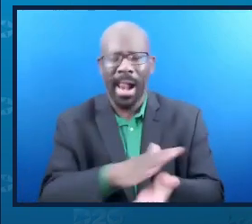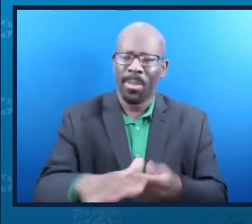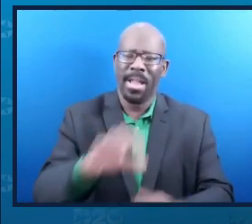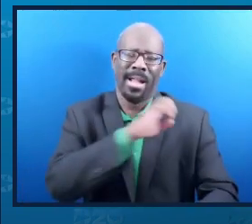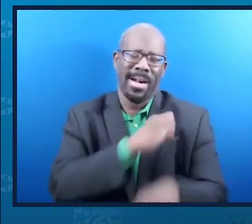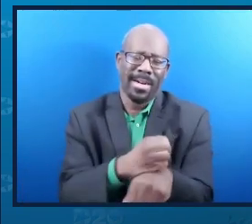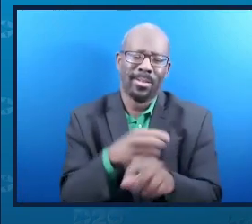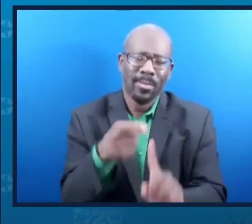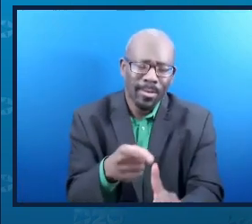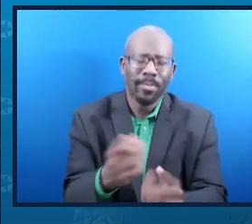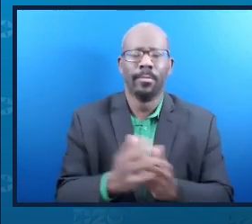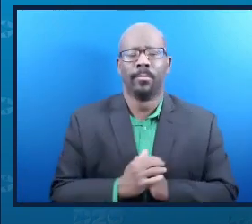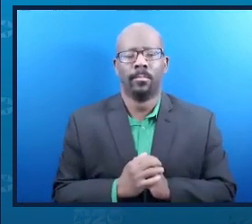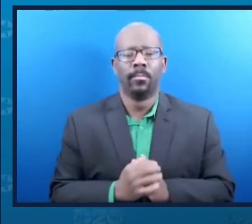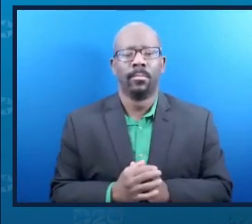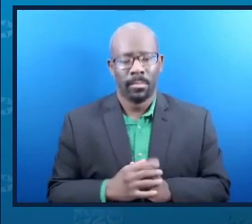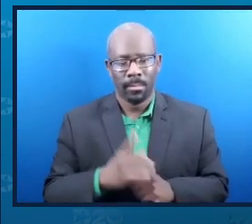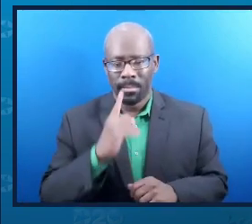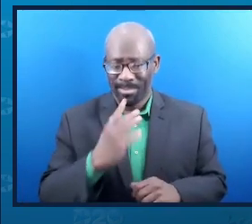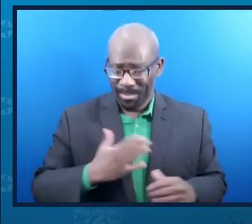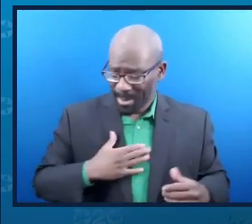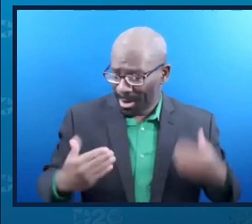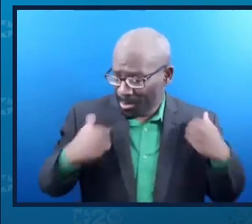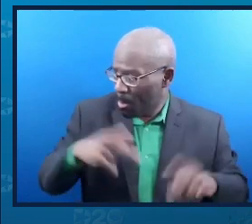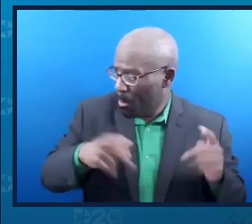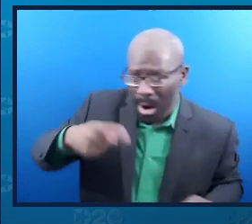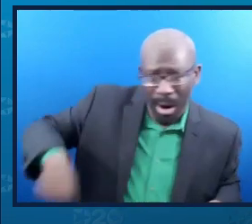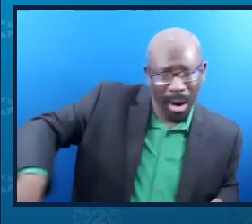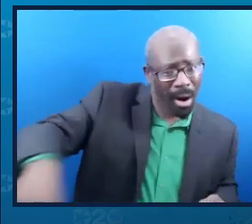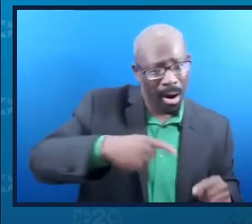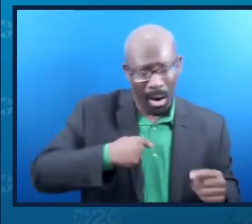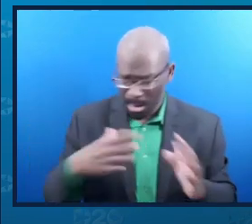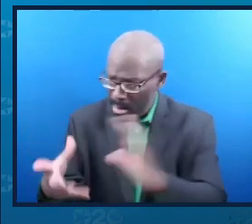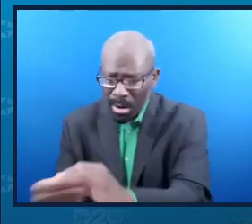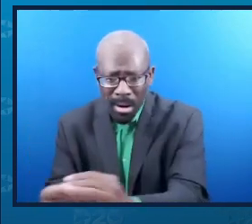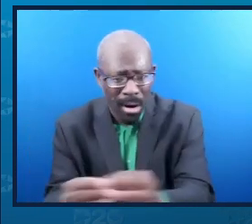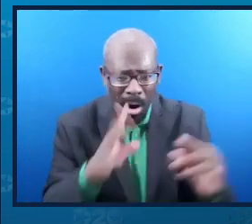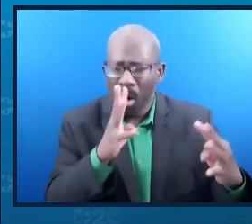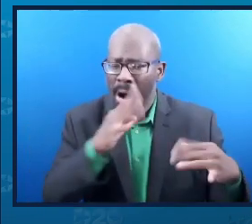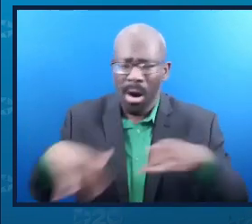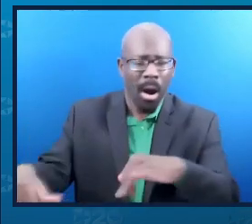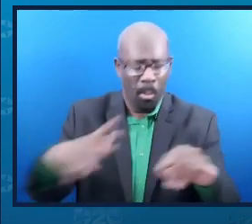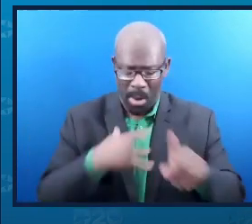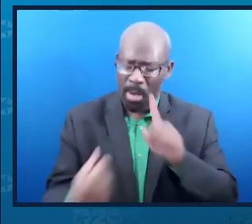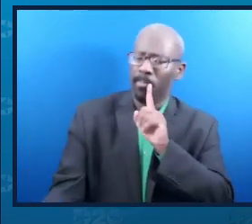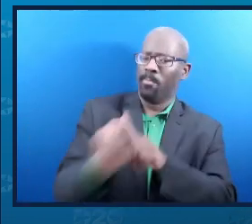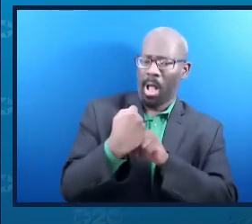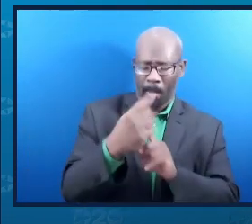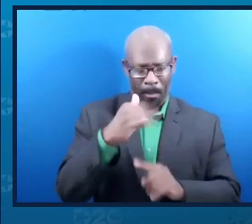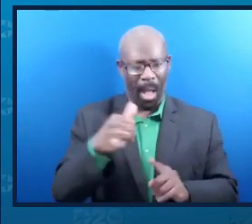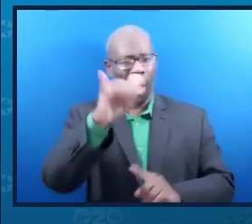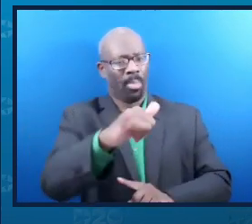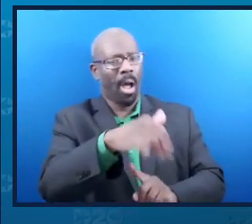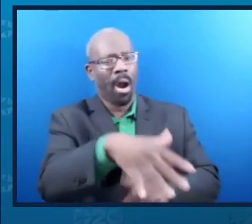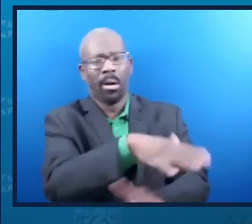1:00 FOR YOUNG PEOPLE MY AGE, EVERY ASPECT OF OUR LIVES, FROM WHERE GO TO SCHOOL, TO WHAT KIND